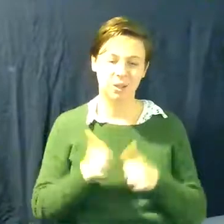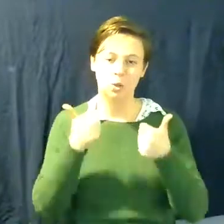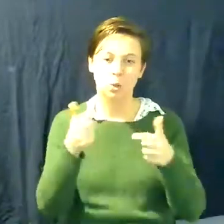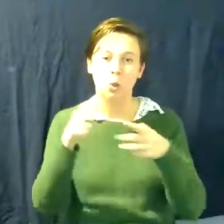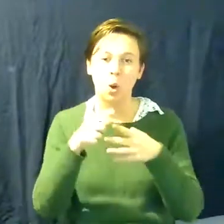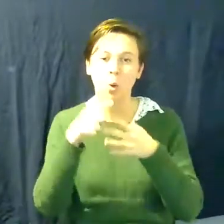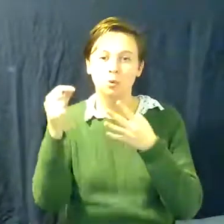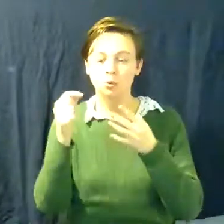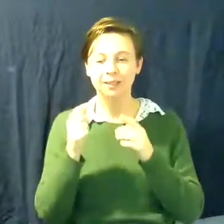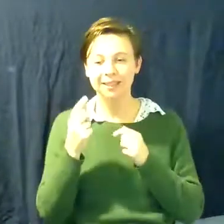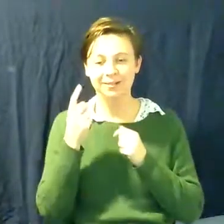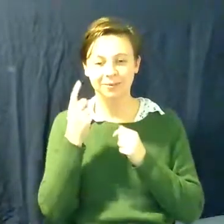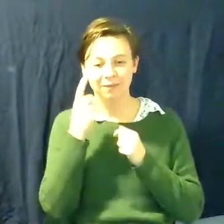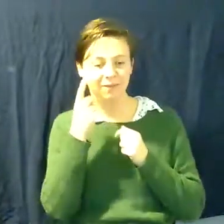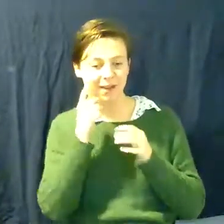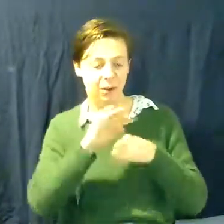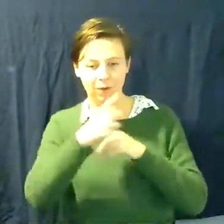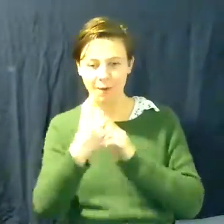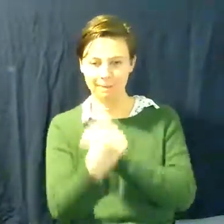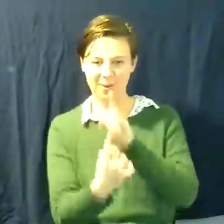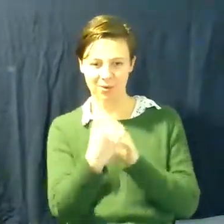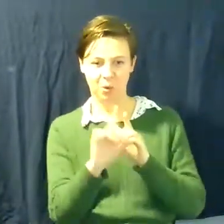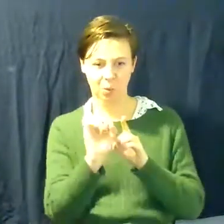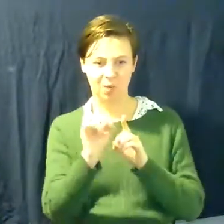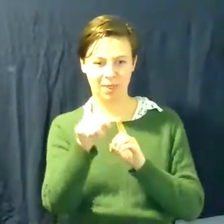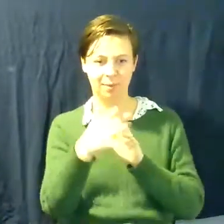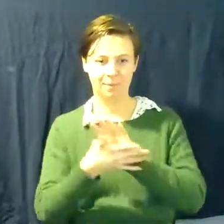you decide it's not for you, that's fine, I'm sure you will learnin